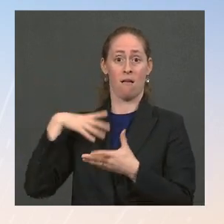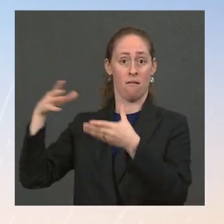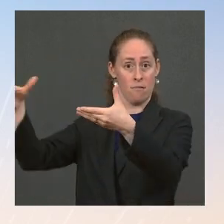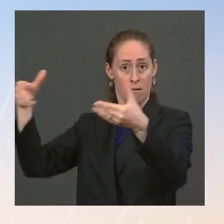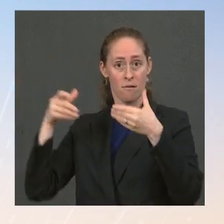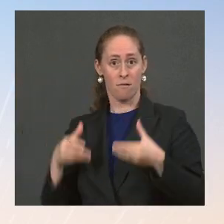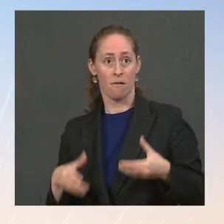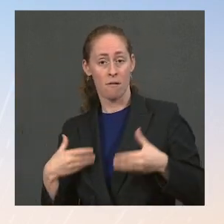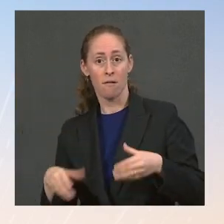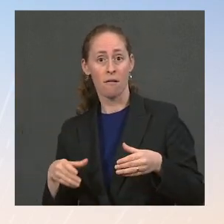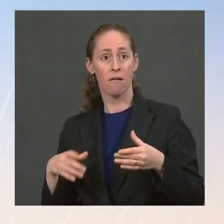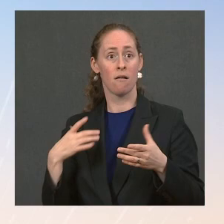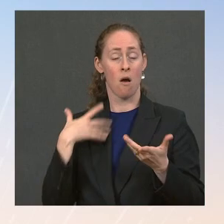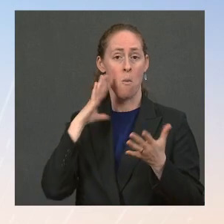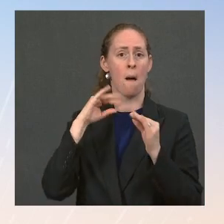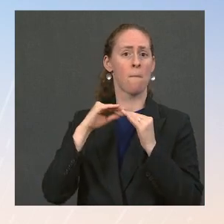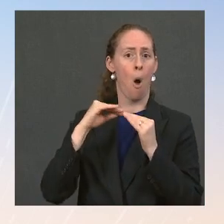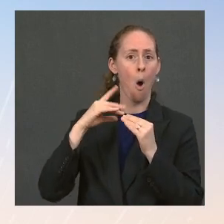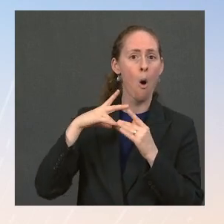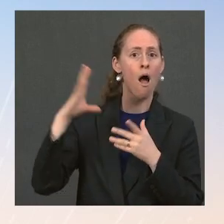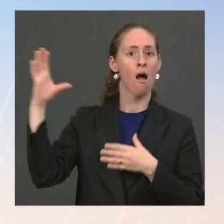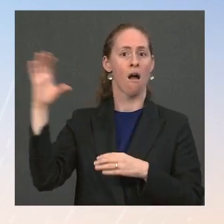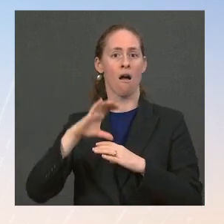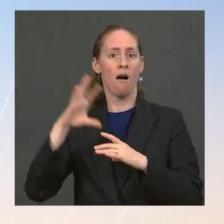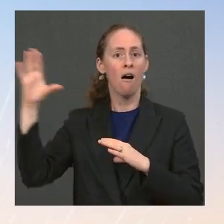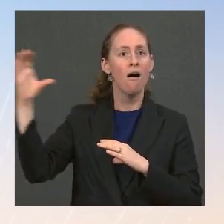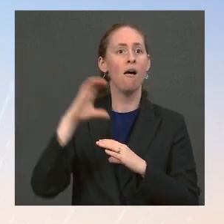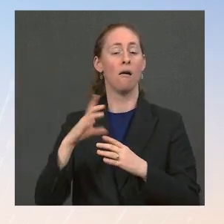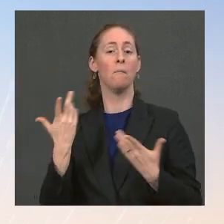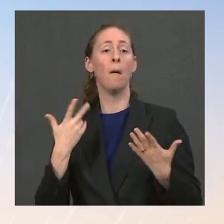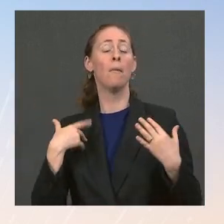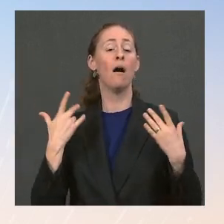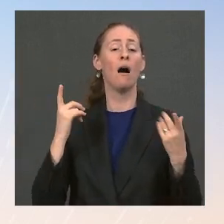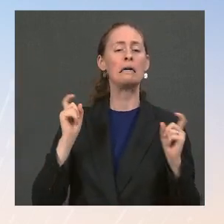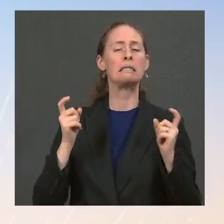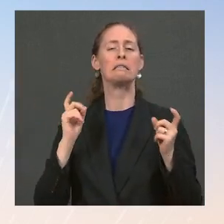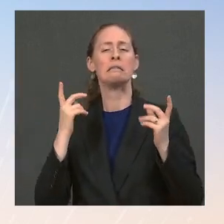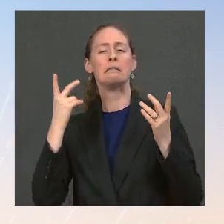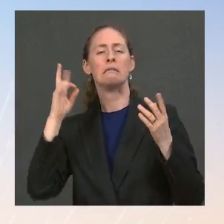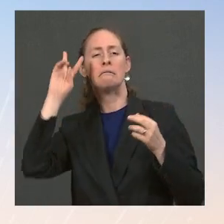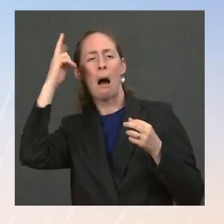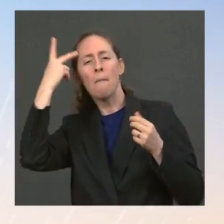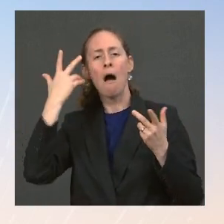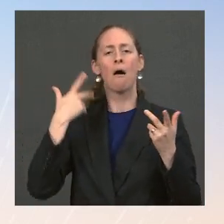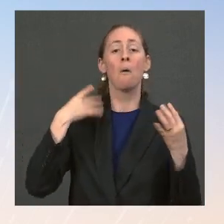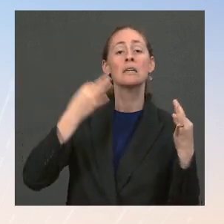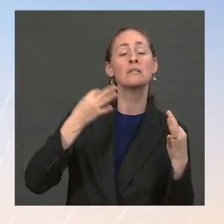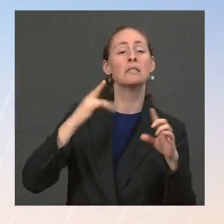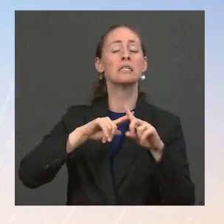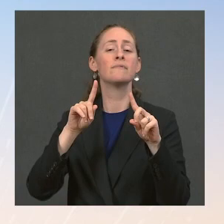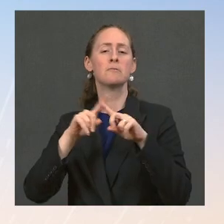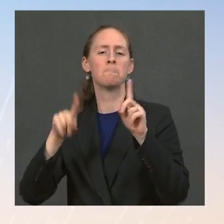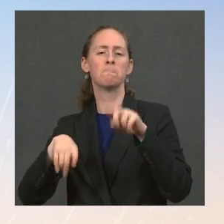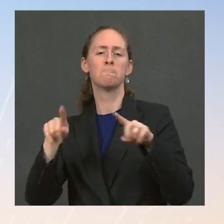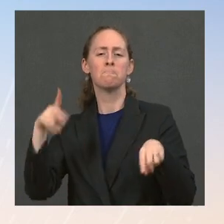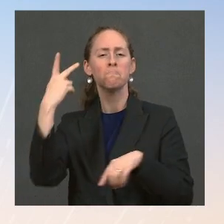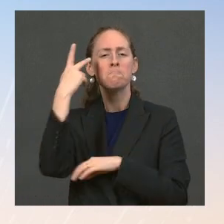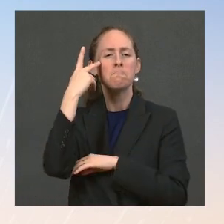And obviously, you know, we will be responsive to the requests of the committee. I would like to note, just broadly speaking,